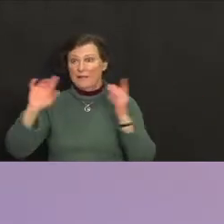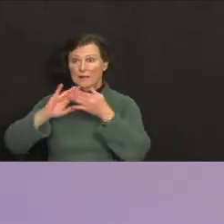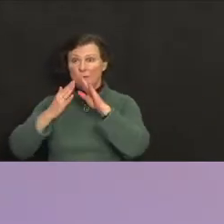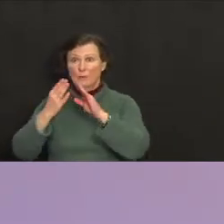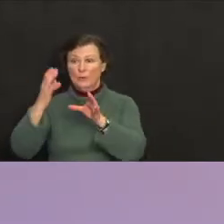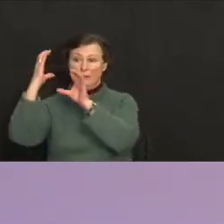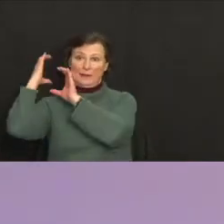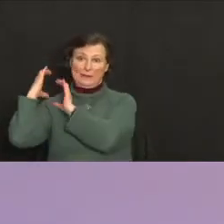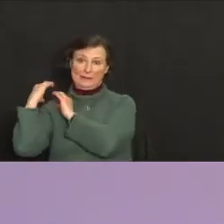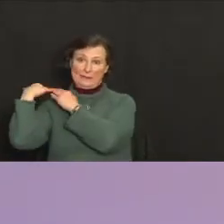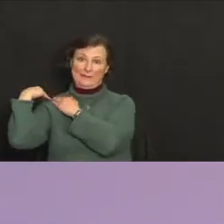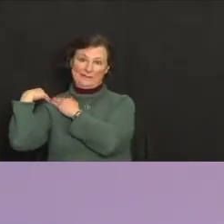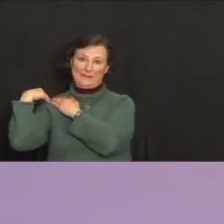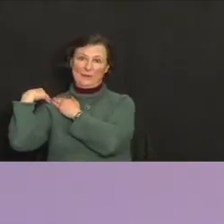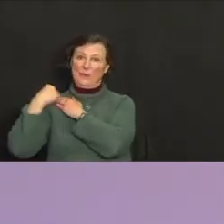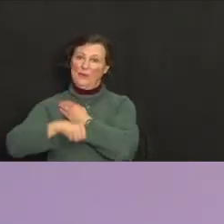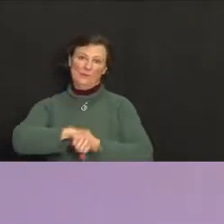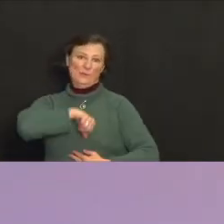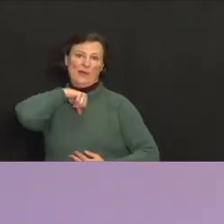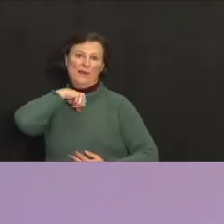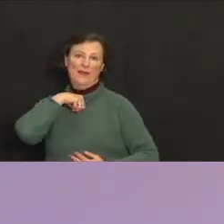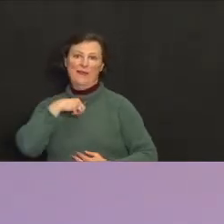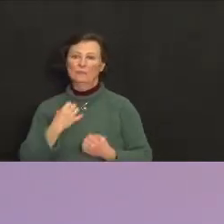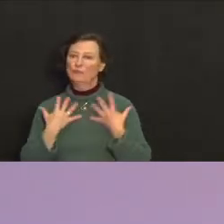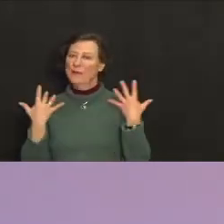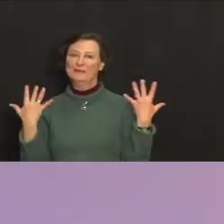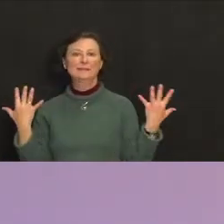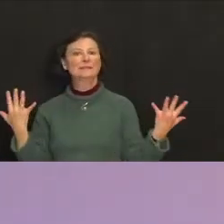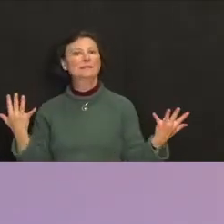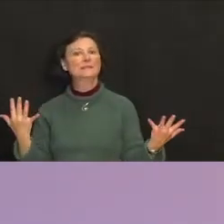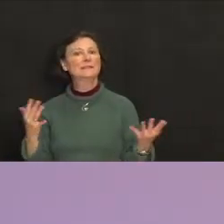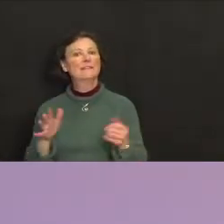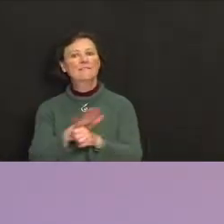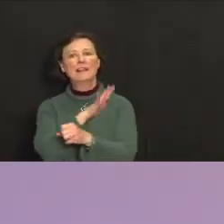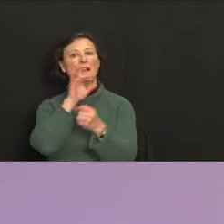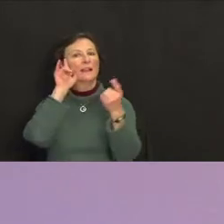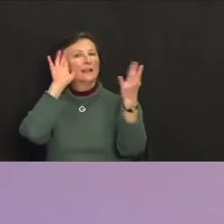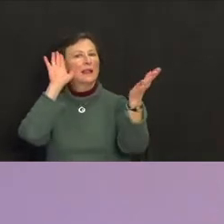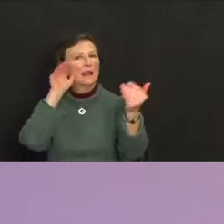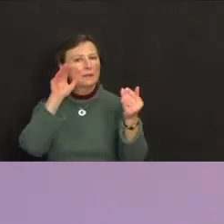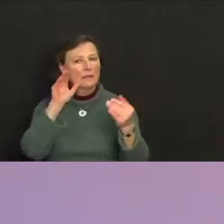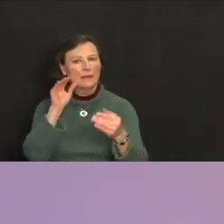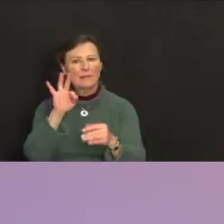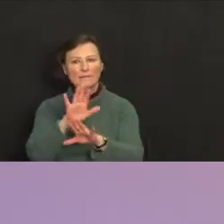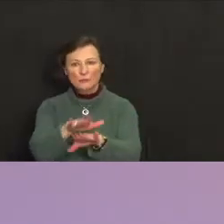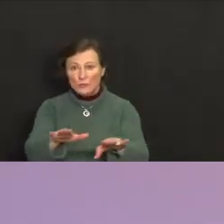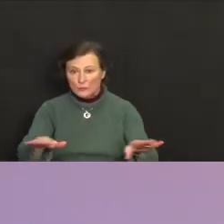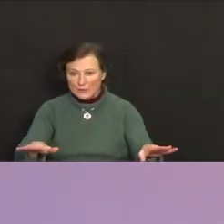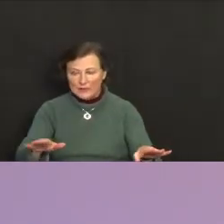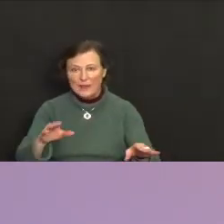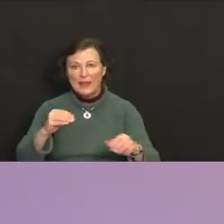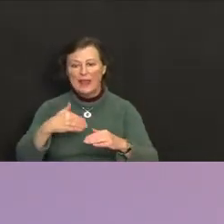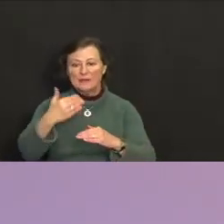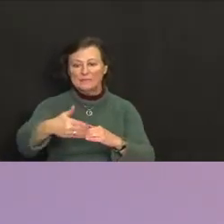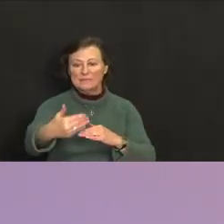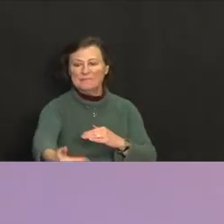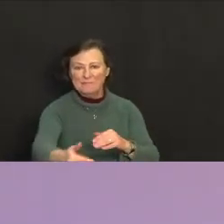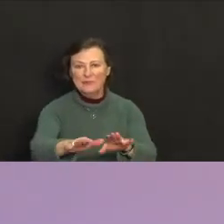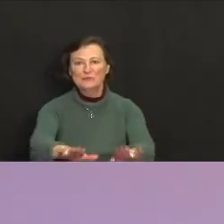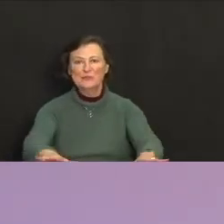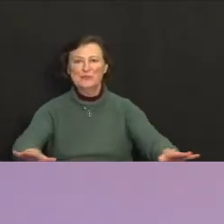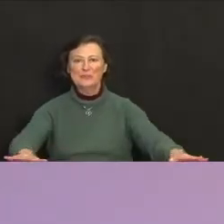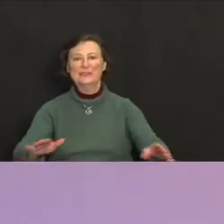with pride and grace-filled expectations for our children and our children's children.